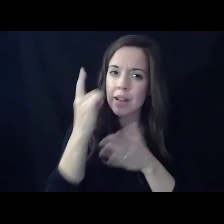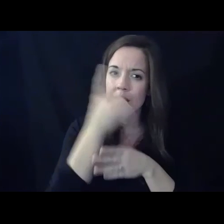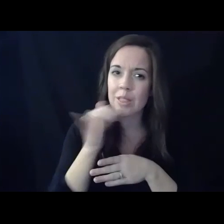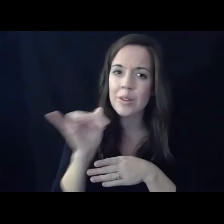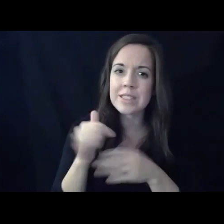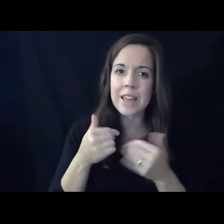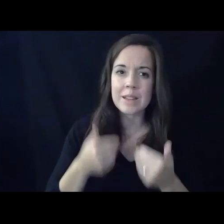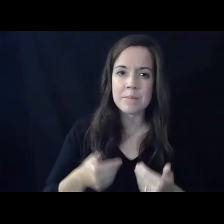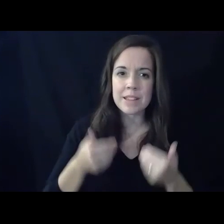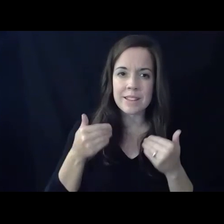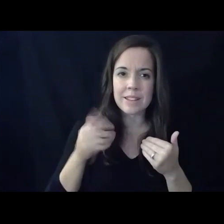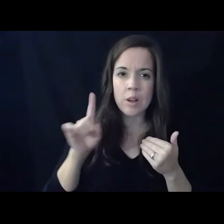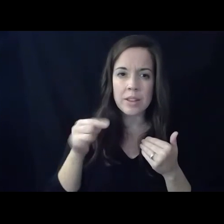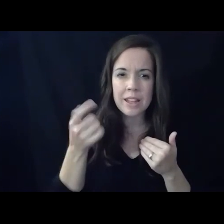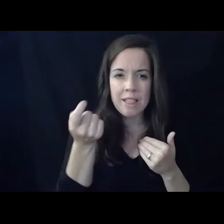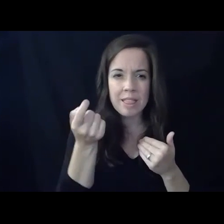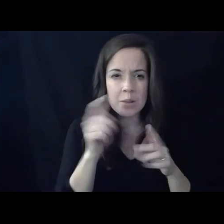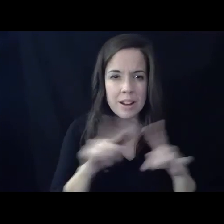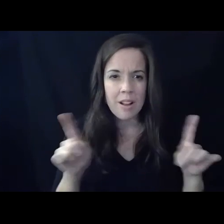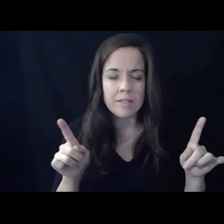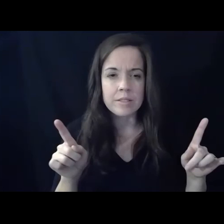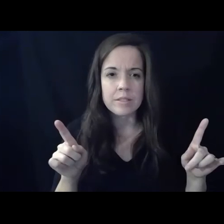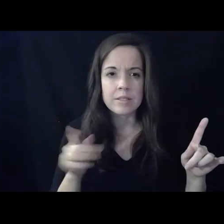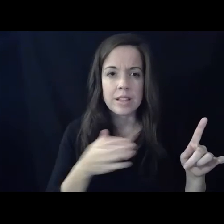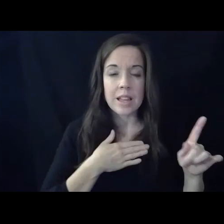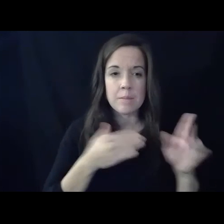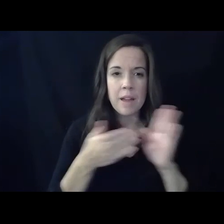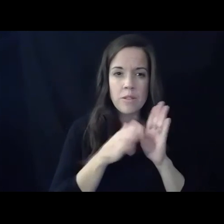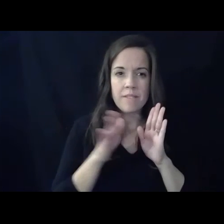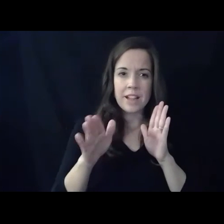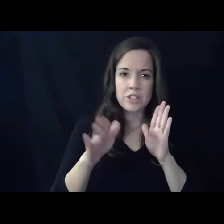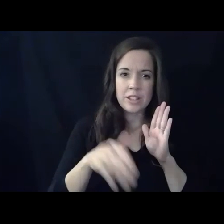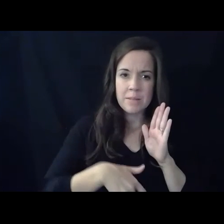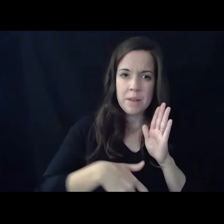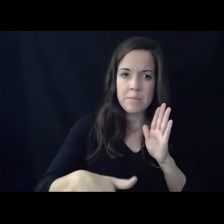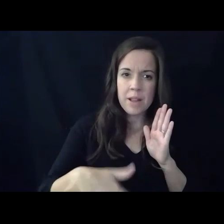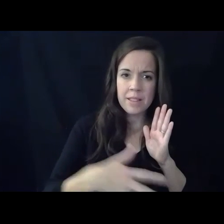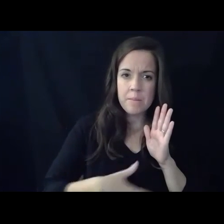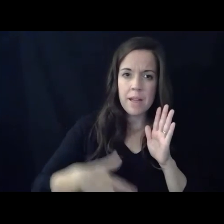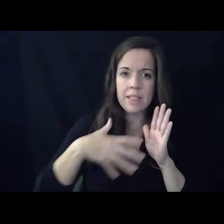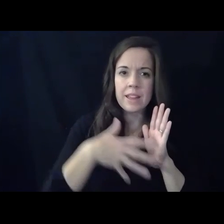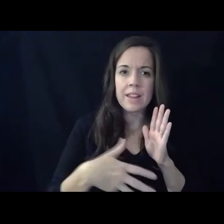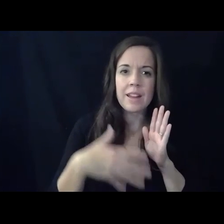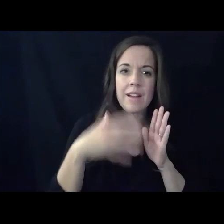only a little off, like my reflection in the pregnant belly of a spoon. In fact,